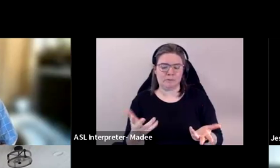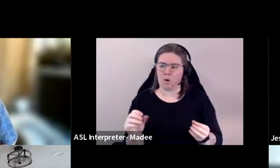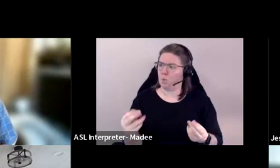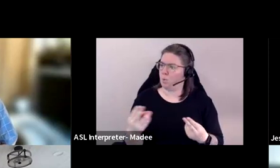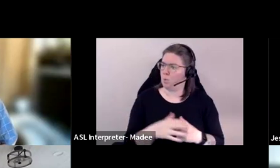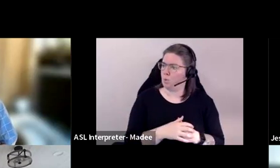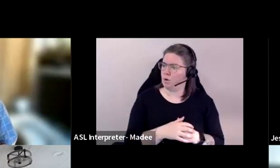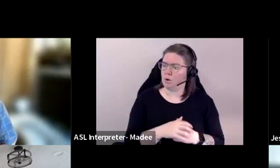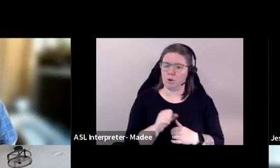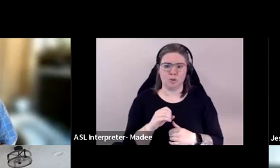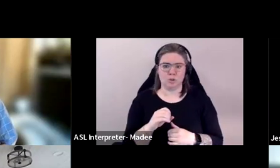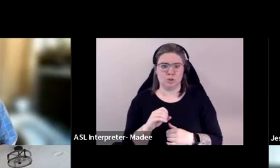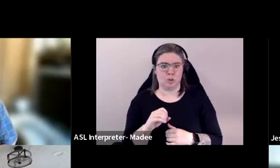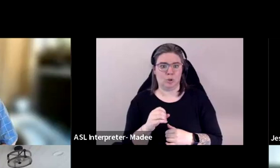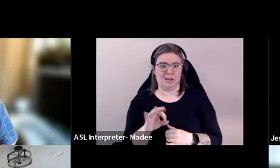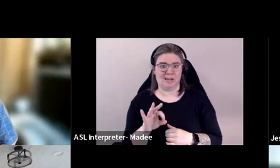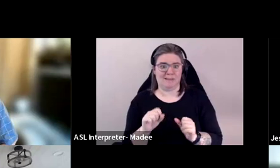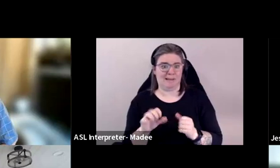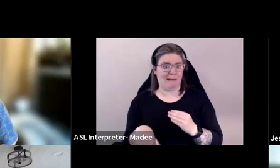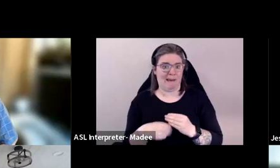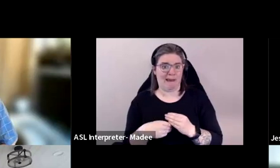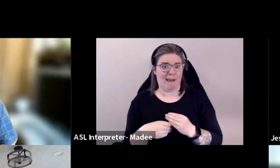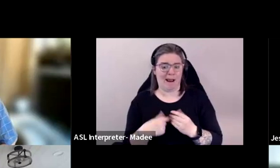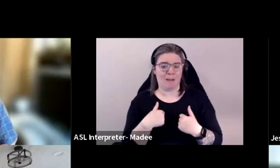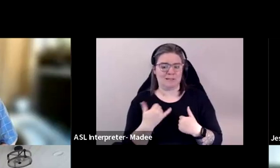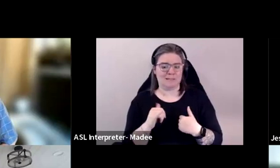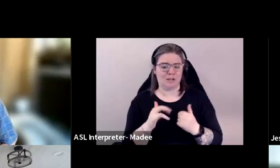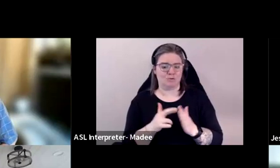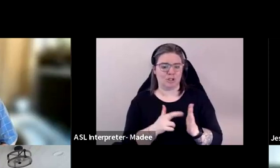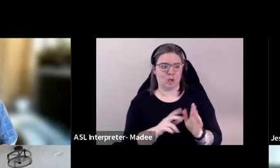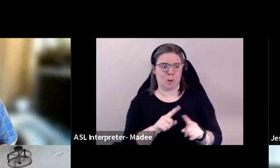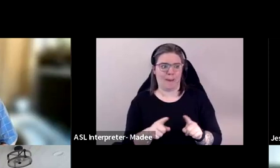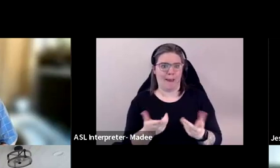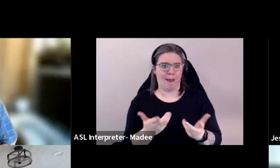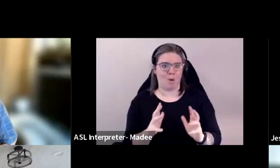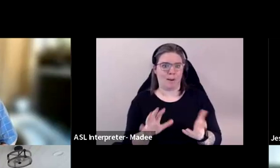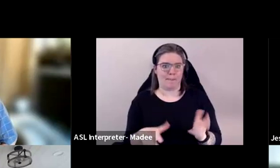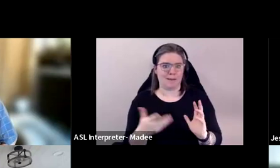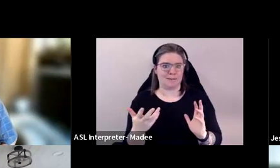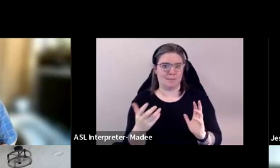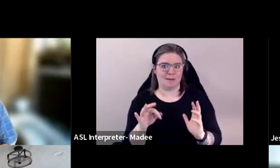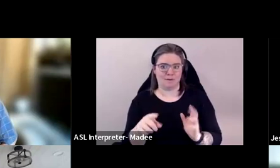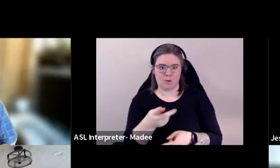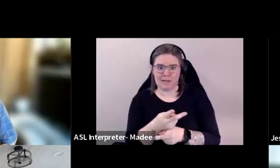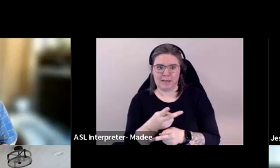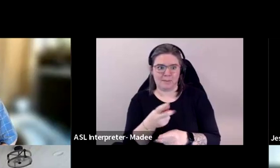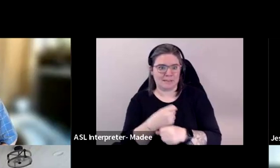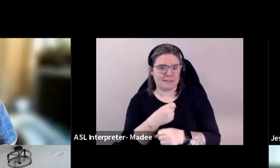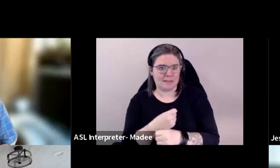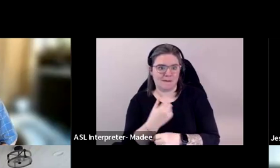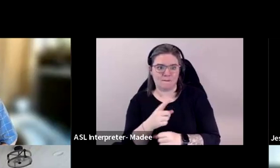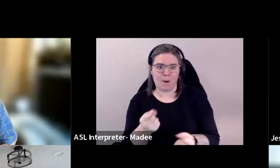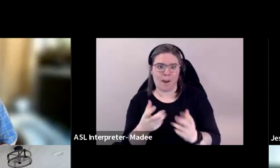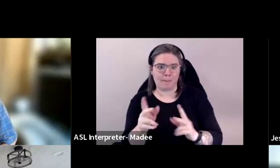Dee Henry they/she Independence Alliance: So just in case, if that can be added, I don't. I'm still gonna register. I just don't want it to mess up like if you keep statistics, for, like how many people request certain things. But.